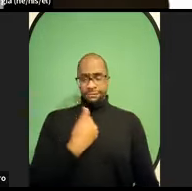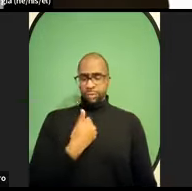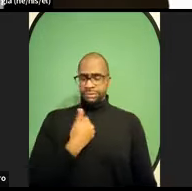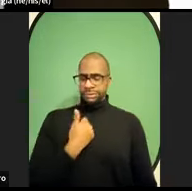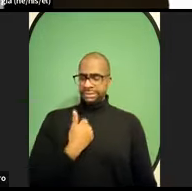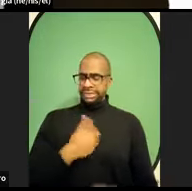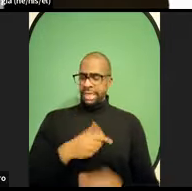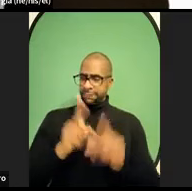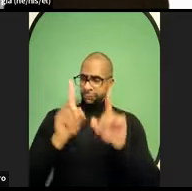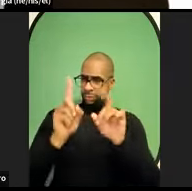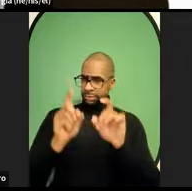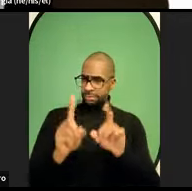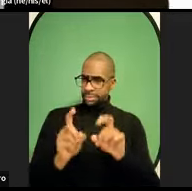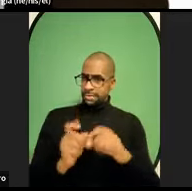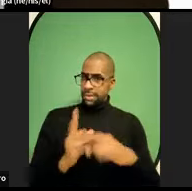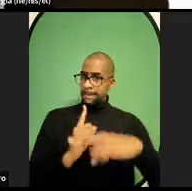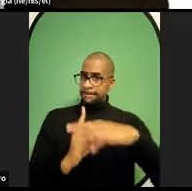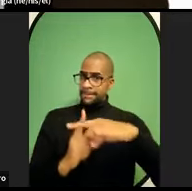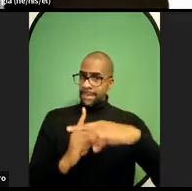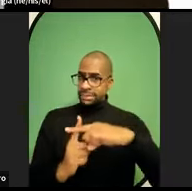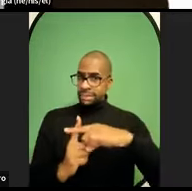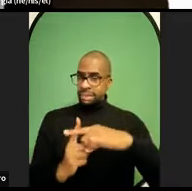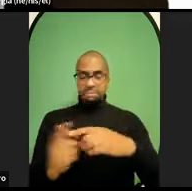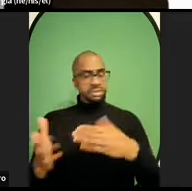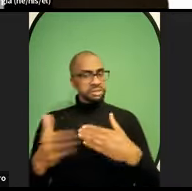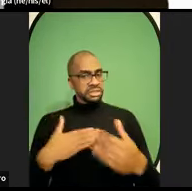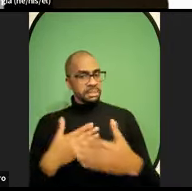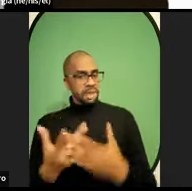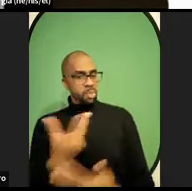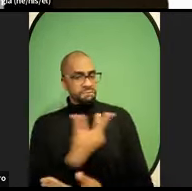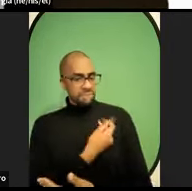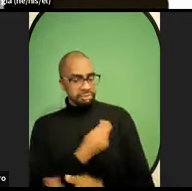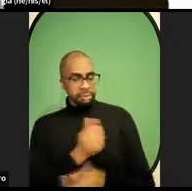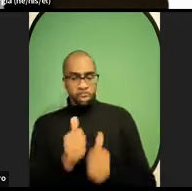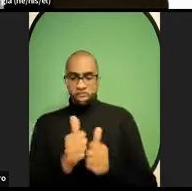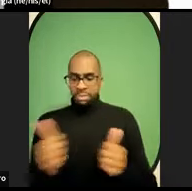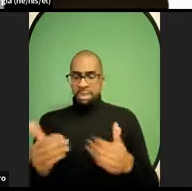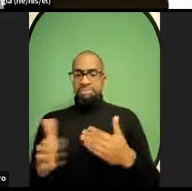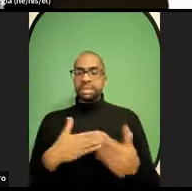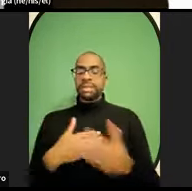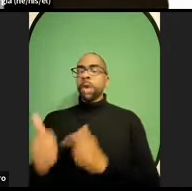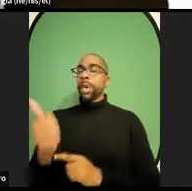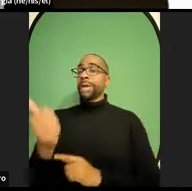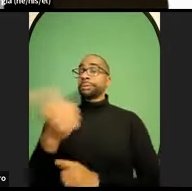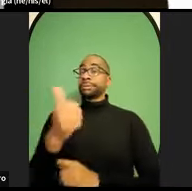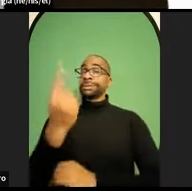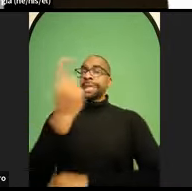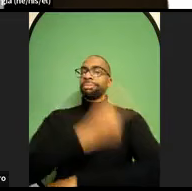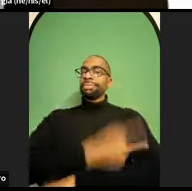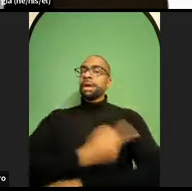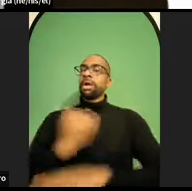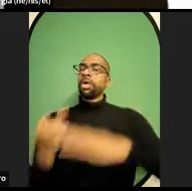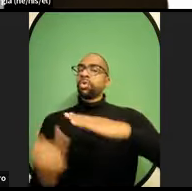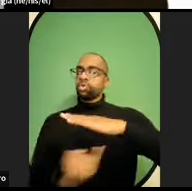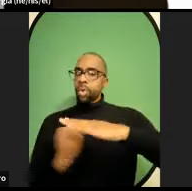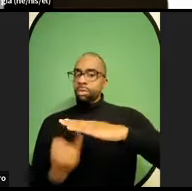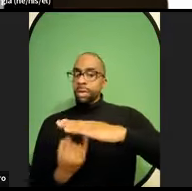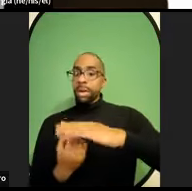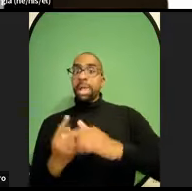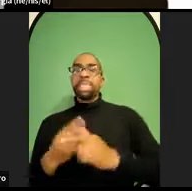different from what is considered a close contact so if you test positive. . Period. End of story backs Period. End of story. Back Seder on backstage. There's a Back Seder on backstage. There's